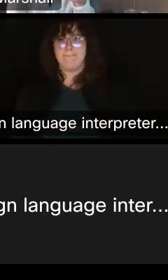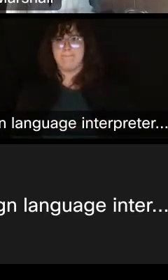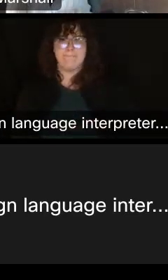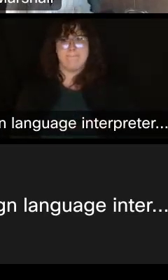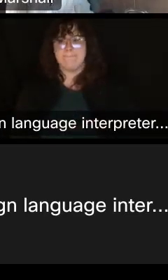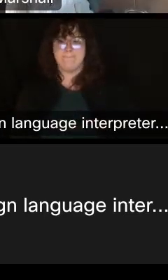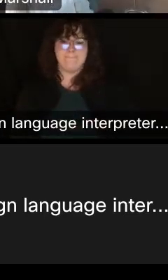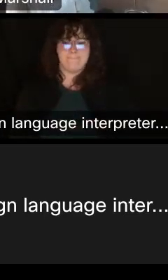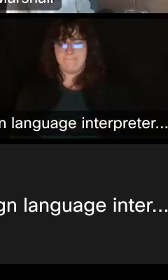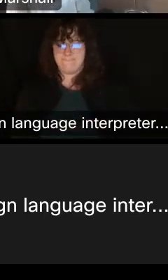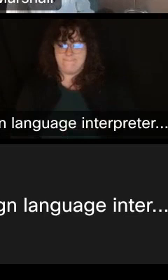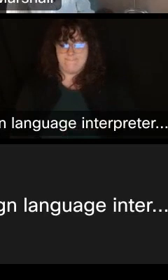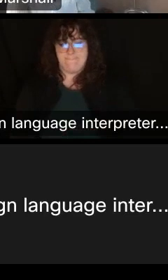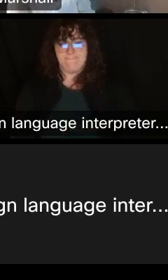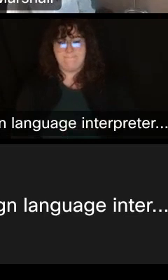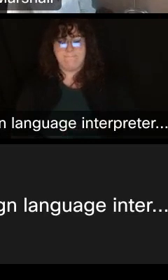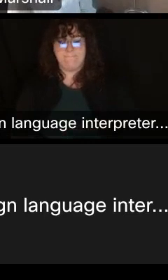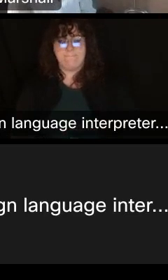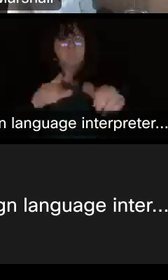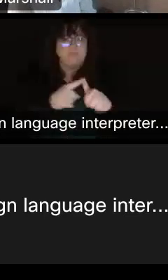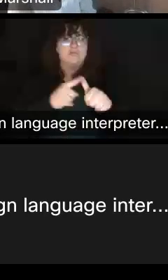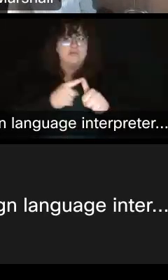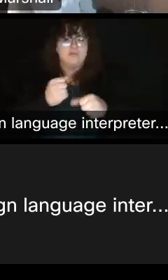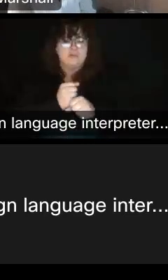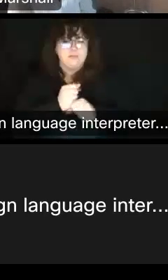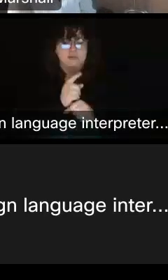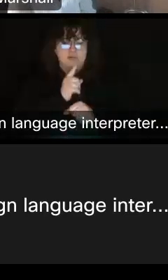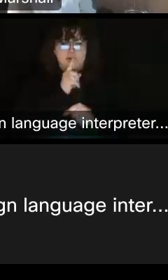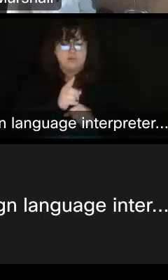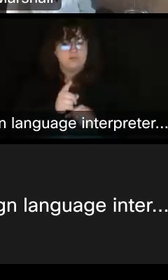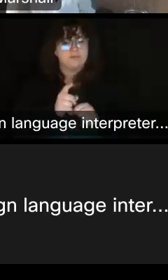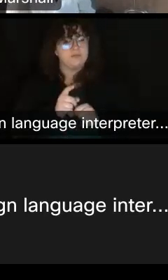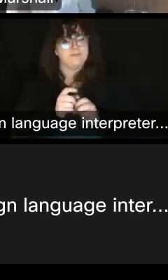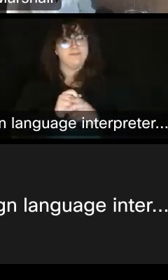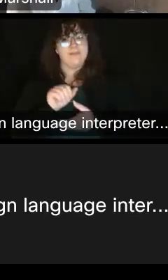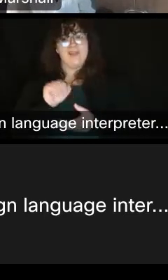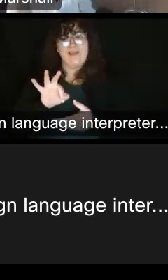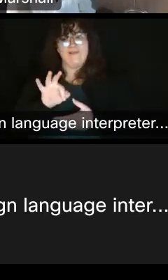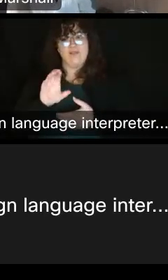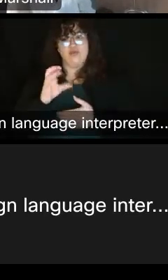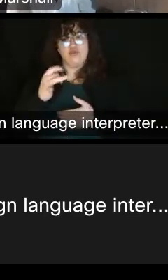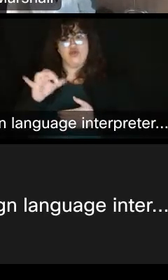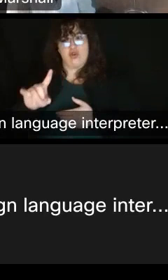we want to make sure that we know that if a child is going to get a service. It's voluntary,